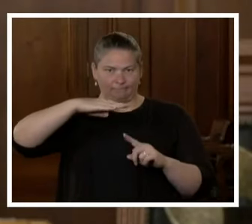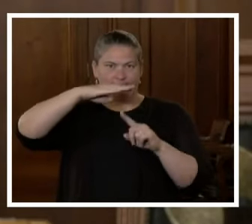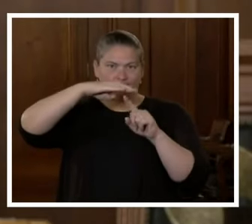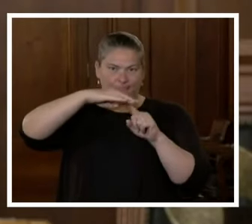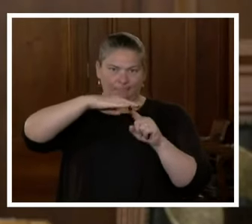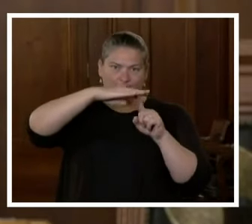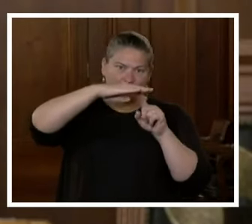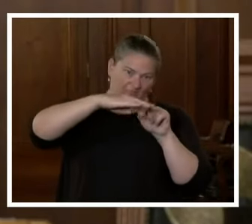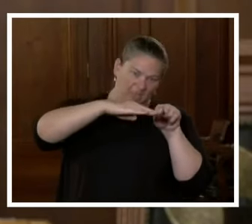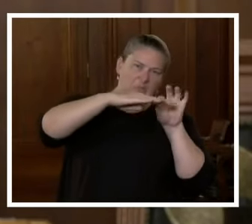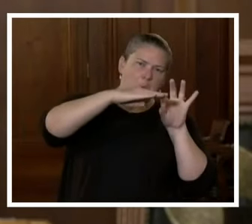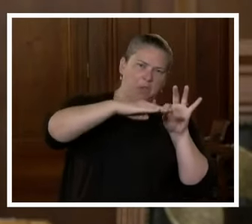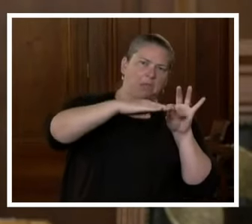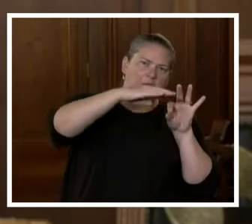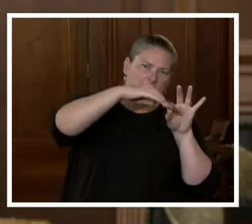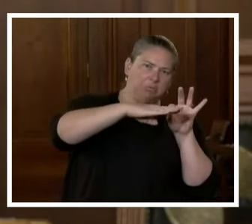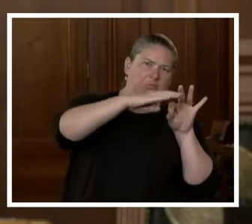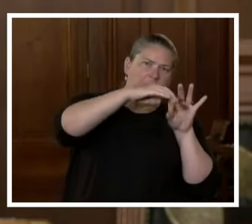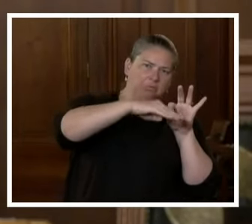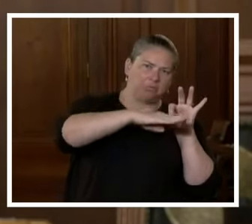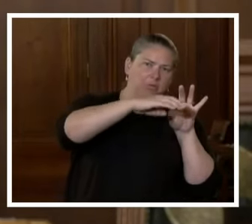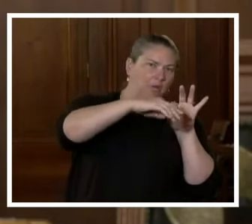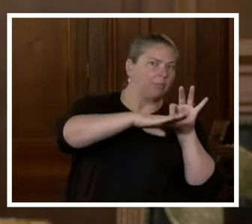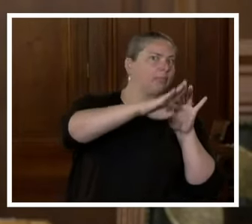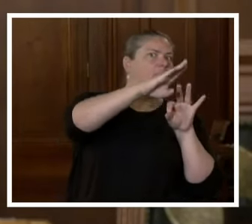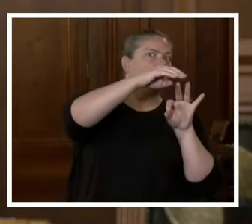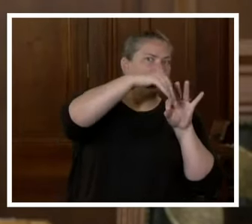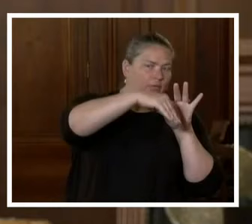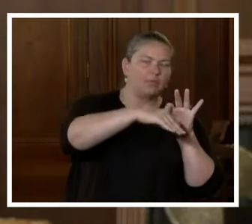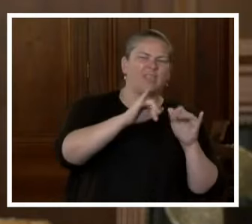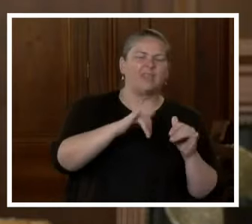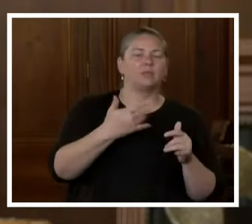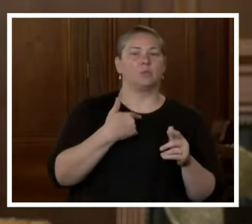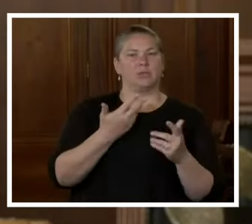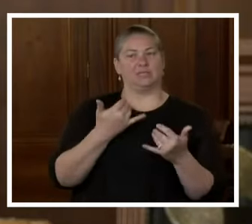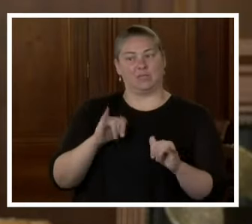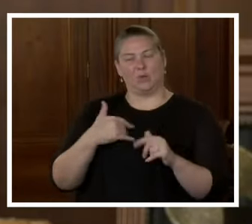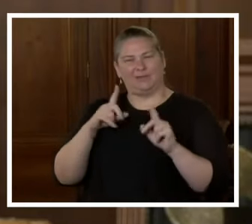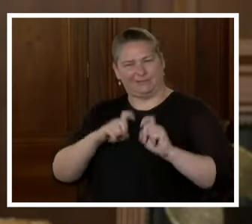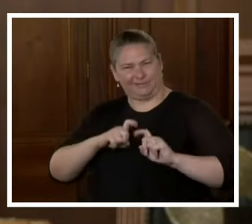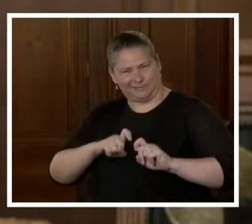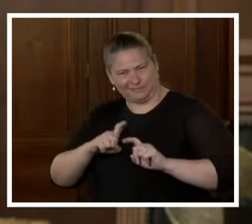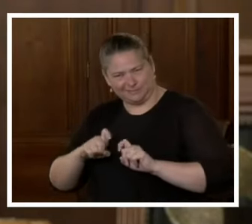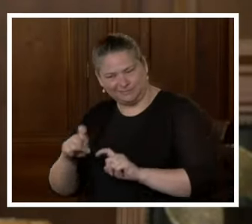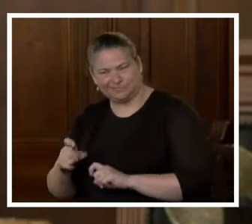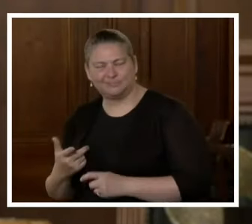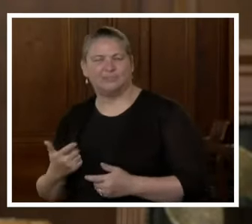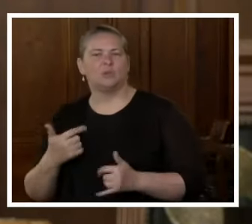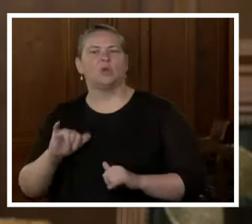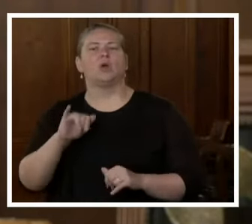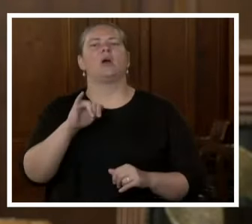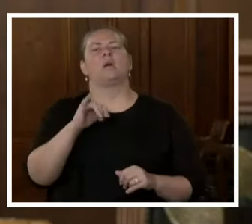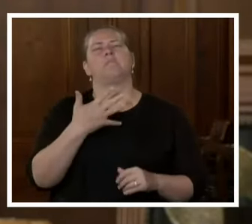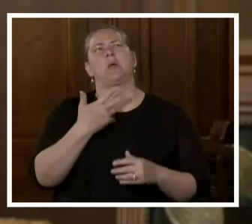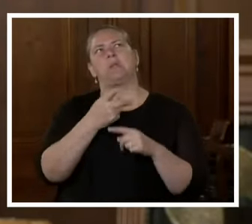REALLY COMING ALONG. NOW, WE'LL ANNOUNCE OUR SITES FOR KROGER FOR NEXT WEEK BUT WE DO NOT HAVE ENOUGH PEOPLE SIGNED